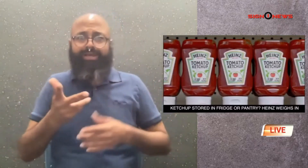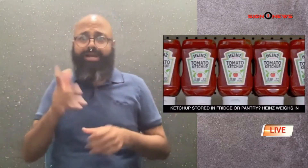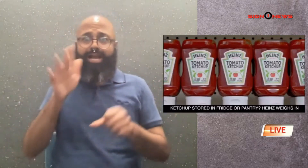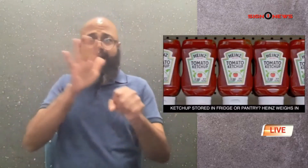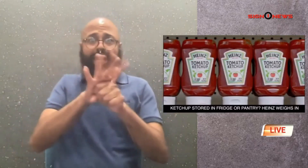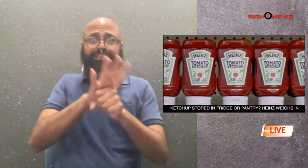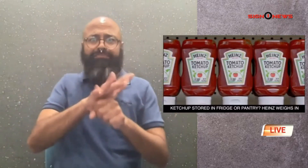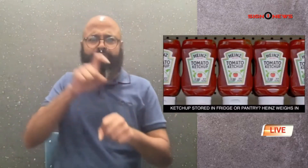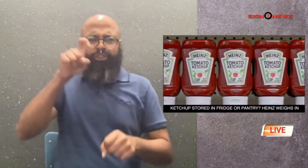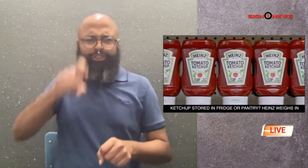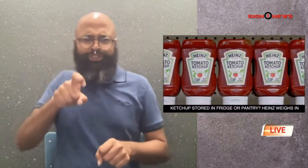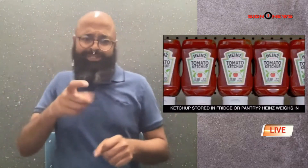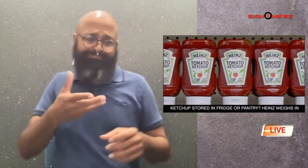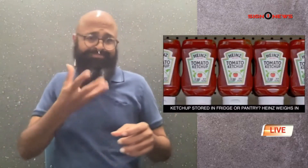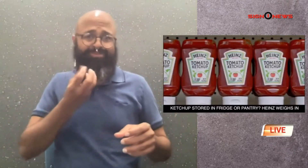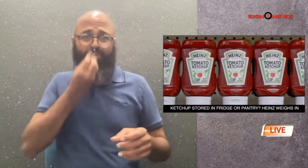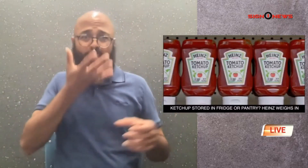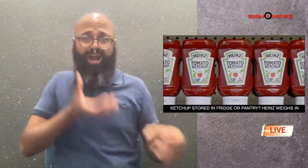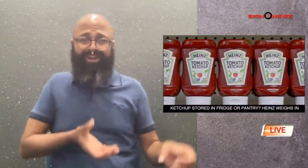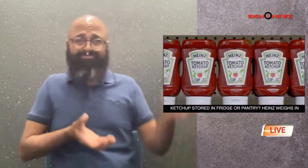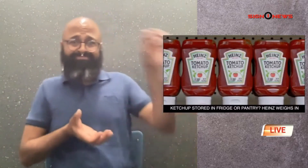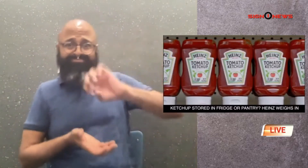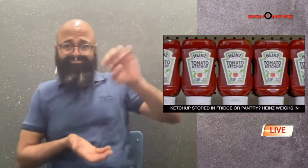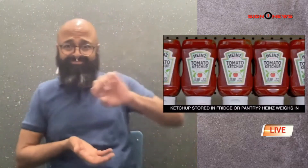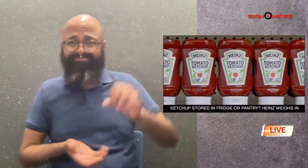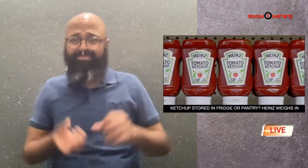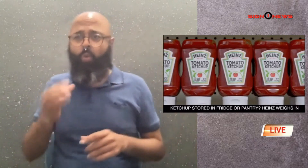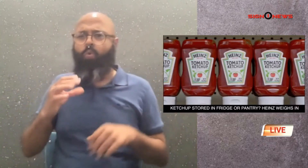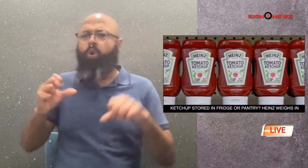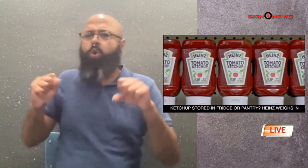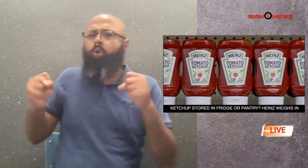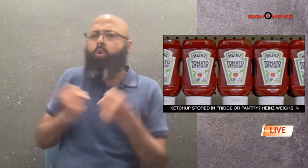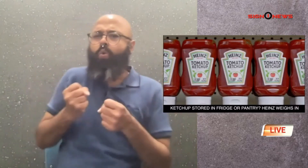be eaten warm or cold by posting on Twitter.